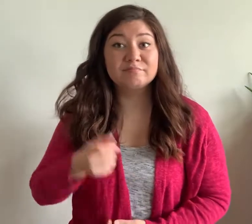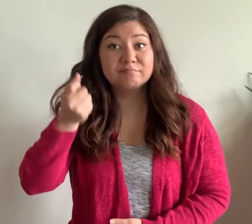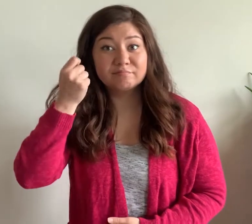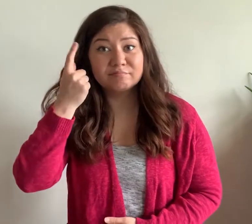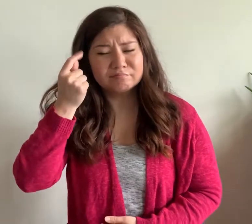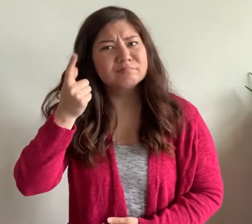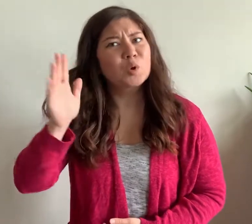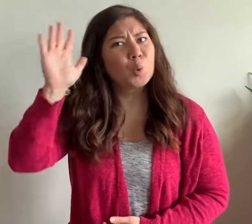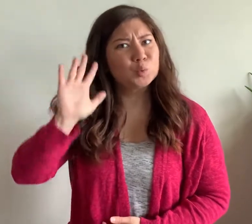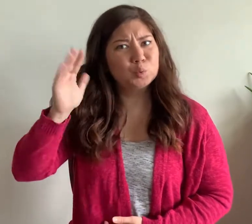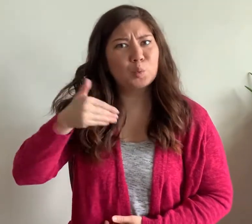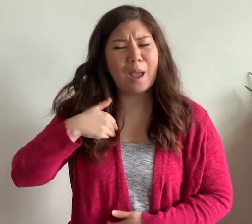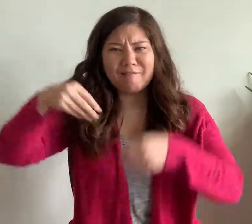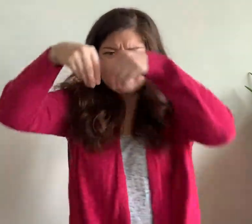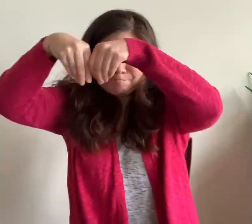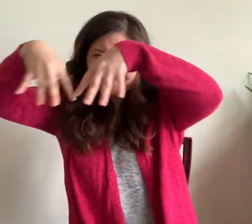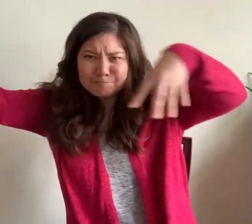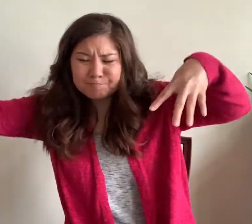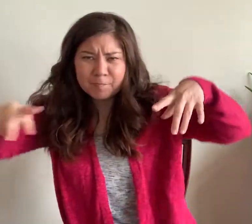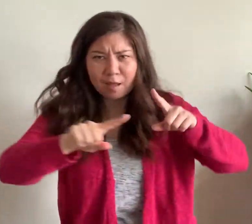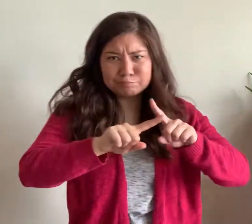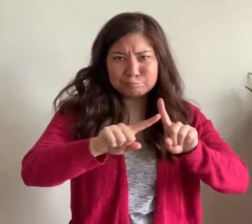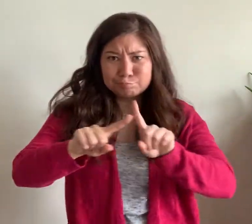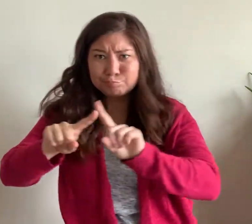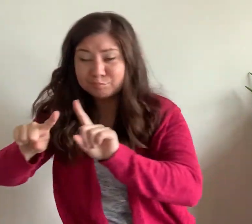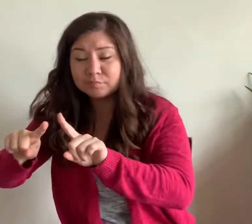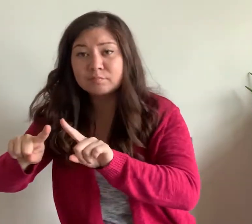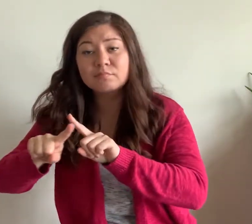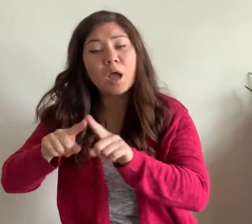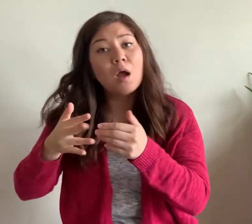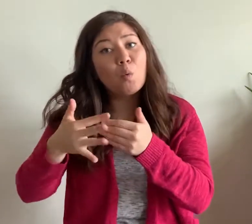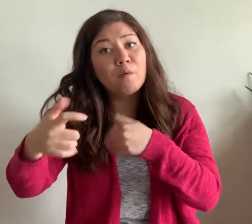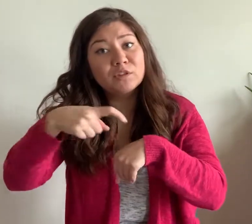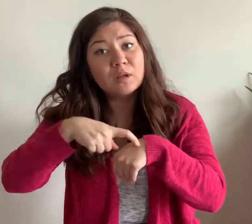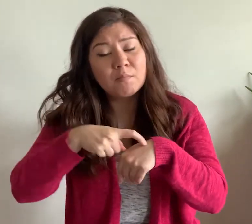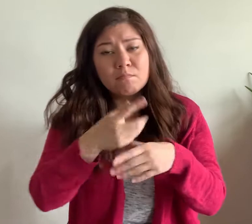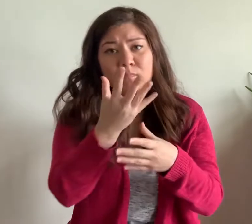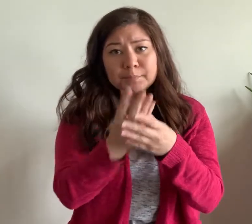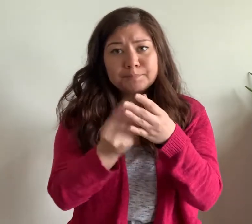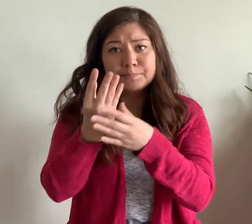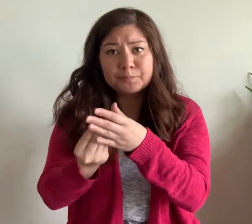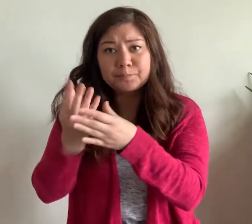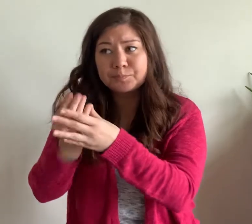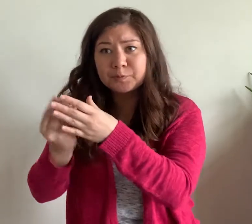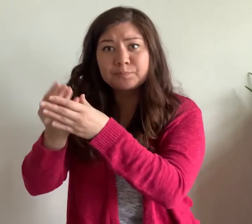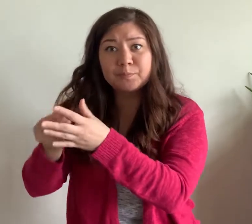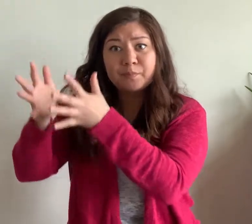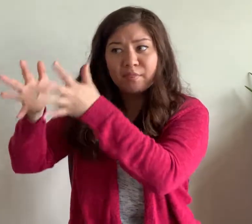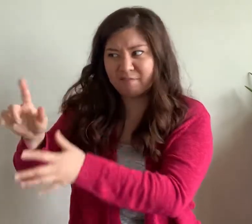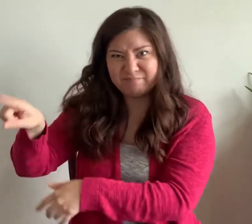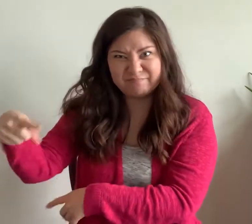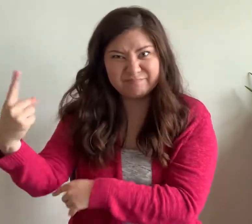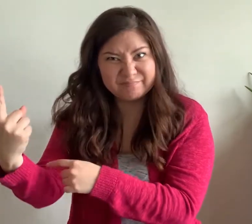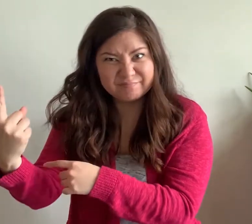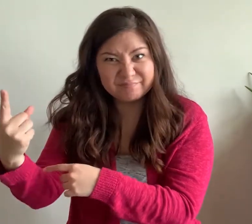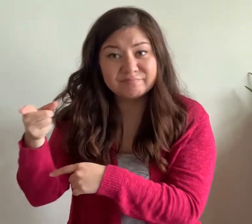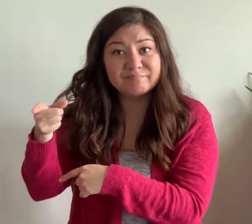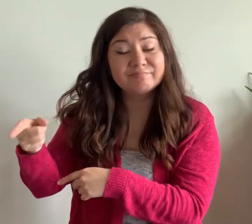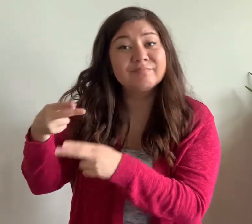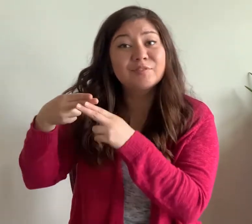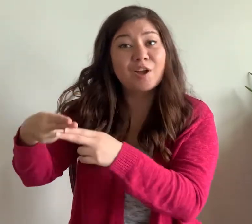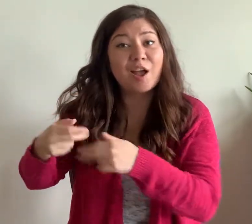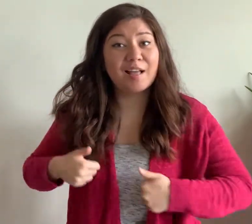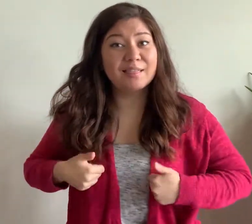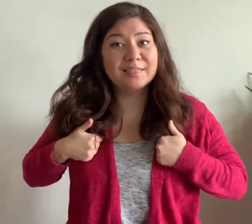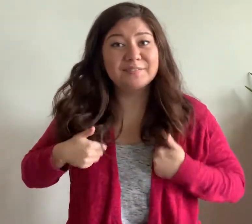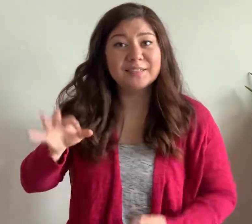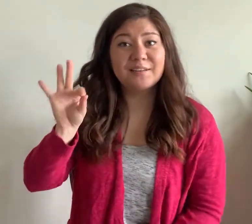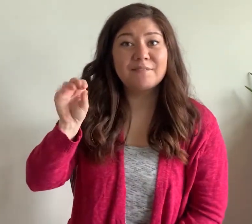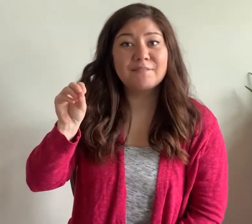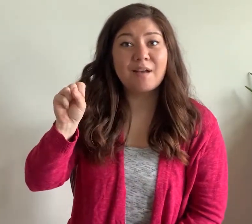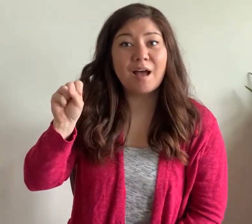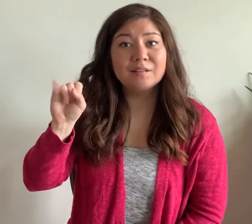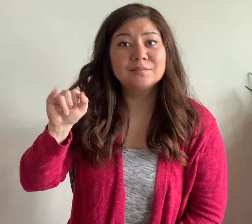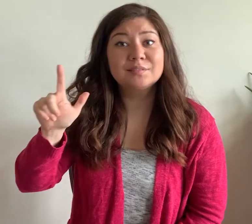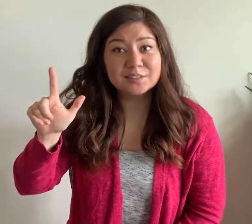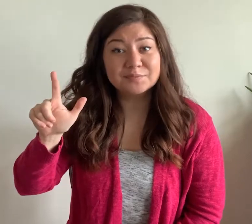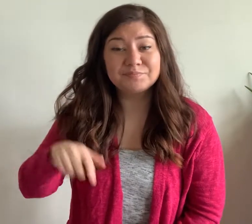All other species are extinct and the ginkgo tree is a living fossil.